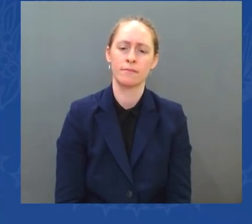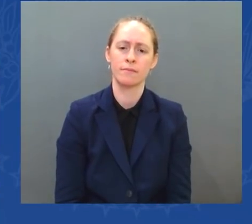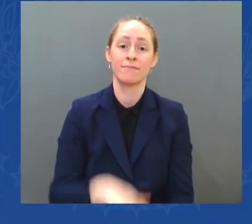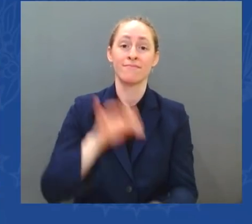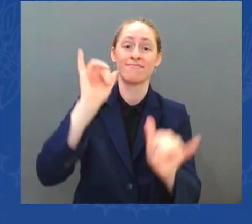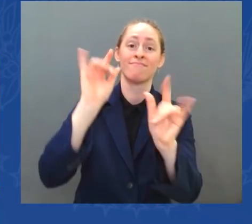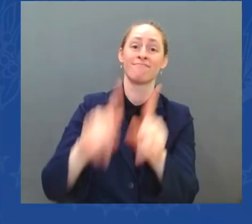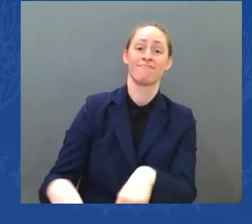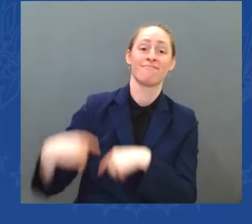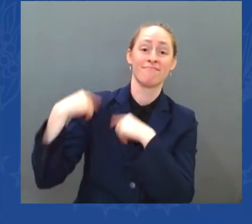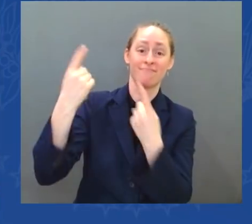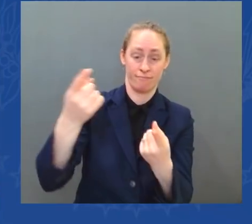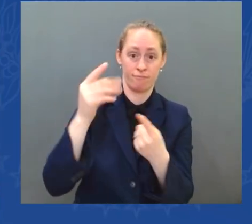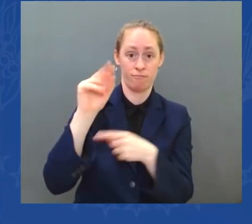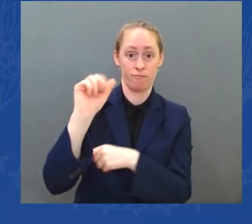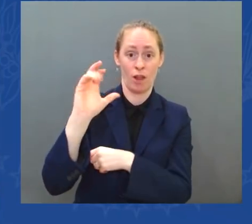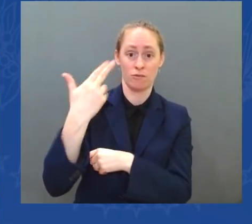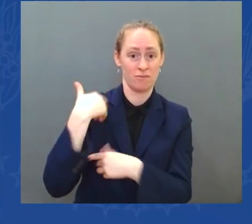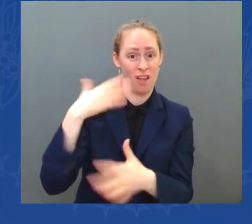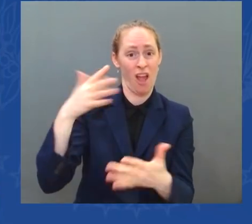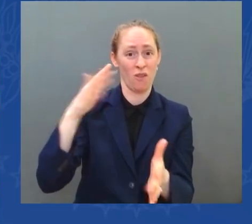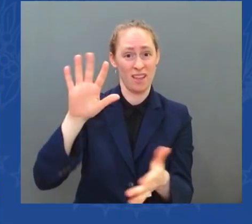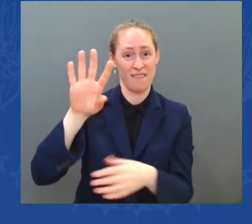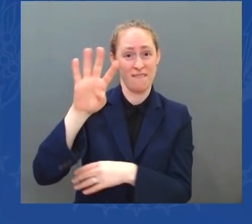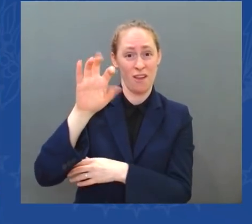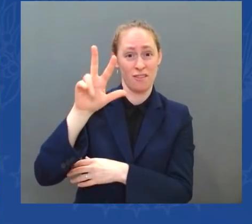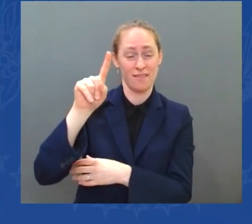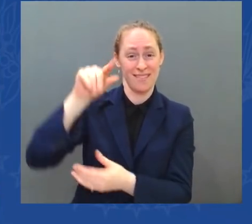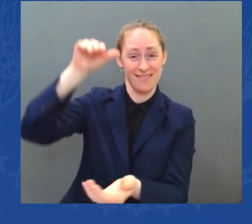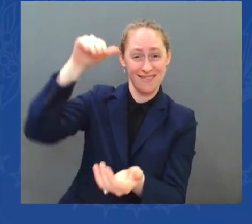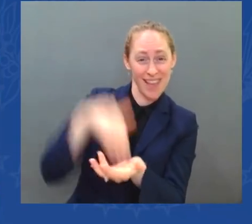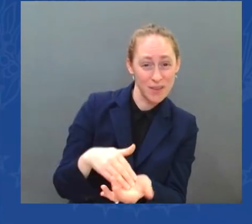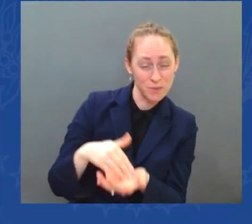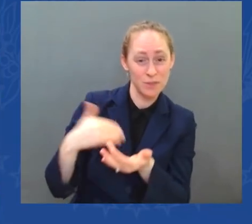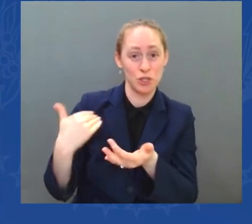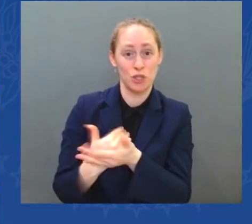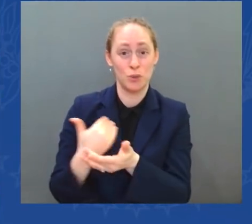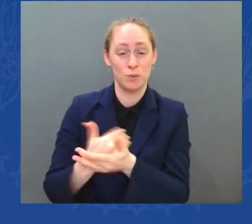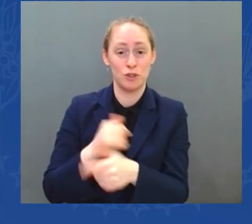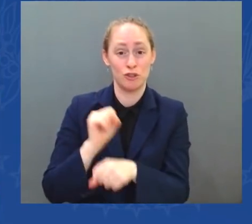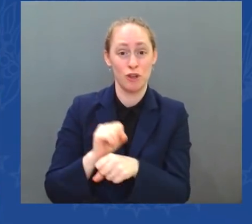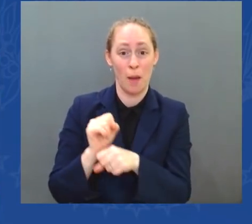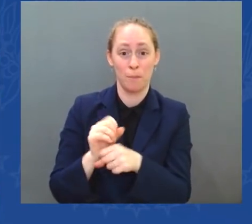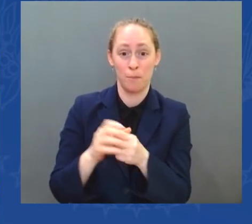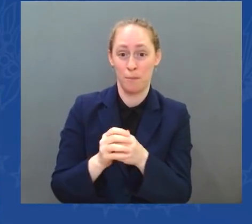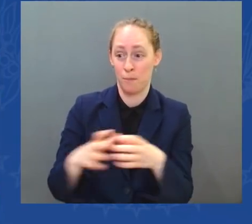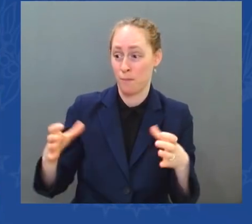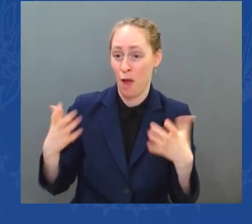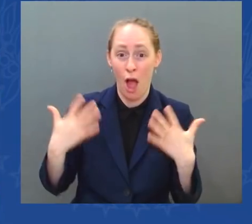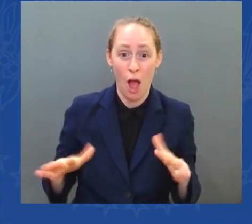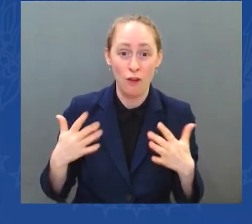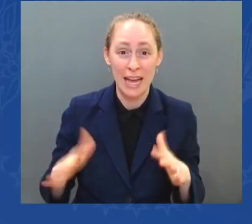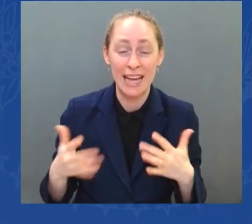7.9 million jobs over the course of my presidency. More jobs in the 14 months I've been president